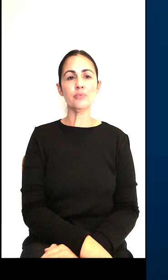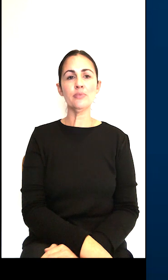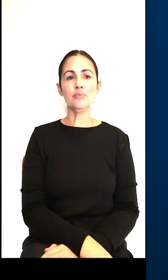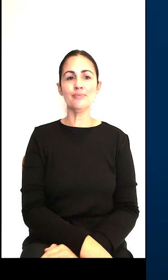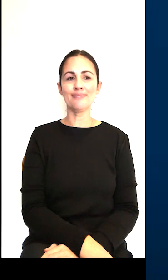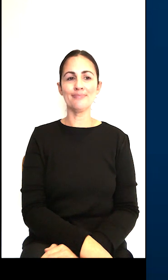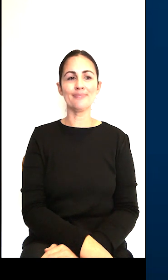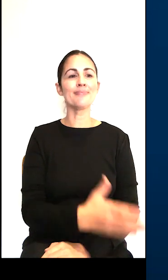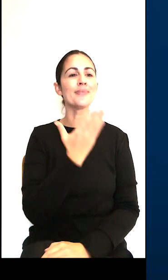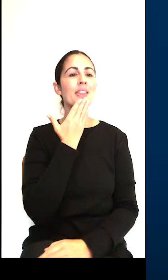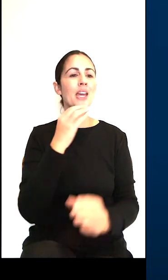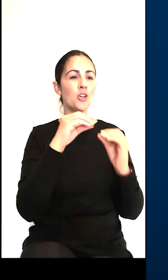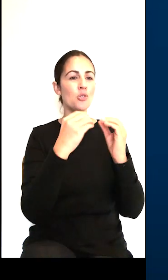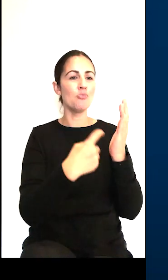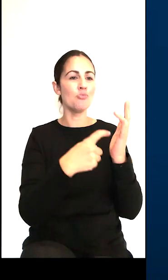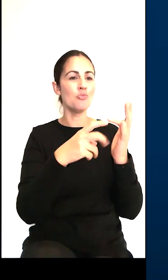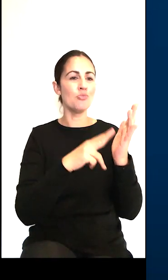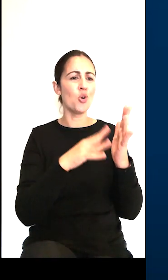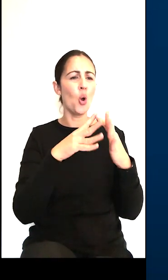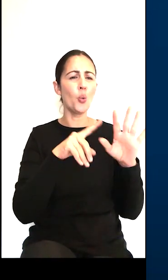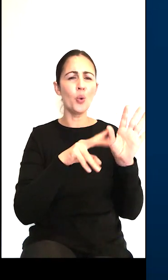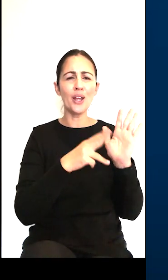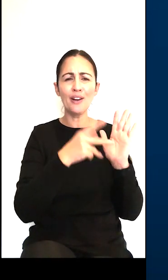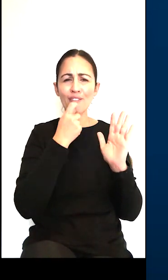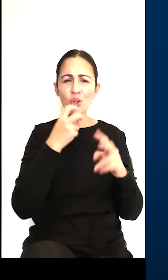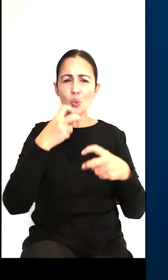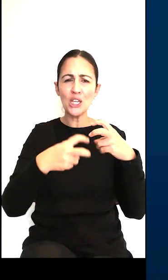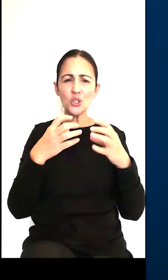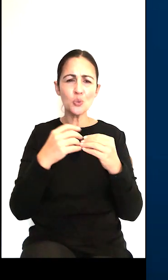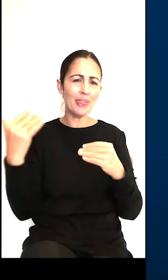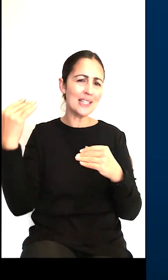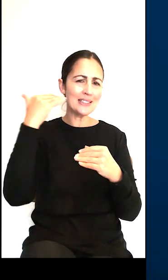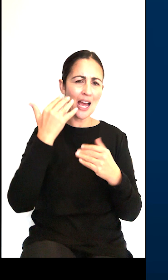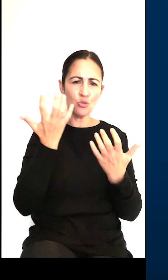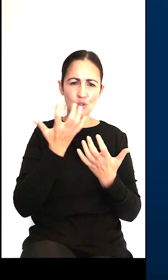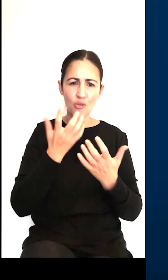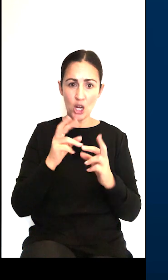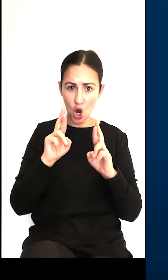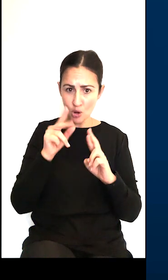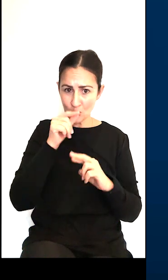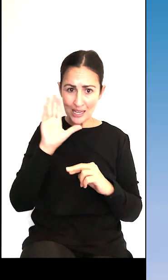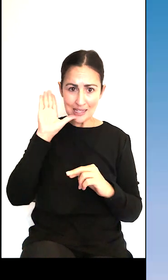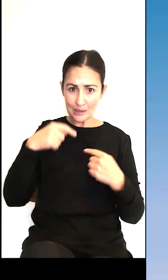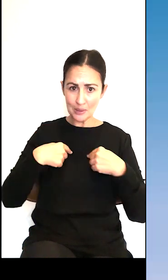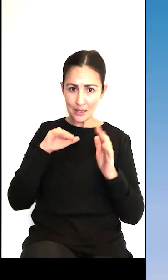Thank you Bronwyn for persevering with the sound for everybody, and I hope you can all hear me clearly. I'm Jane. I'm at Carers Australia.